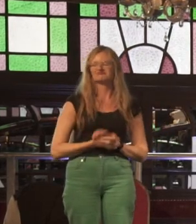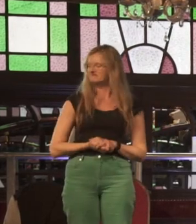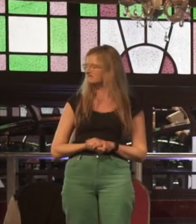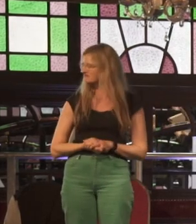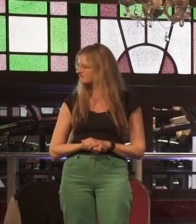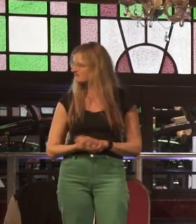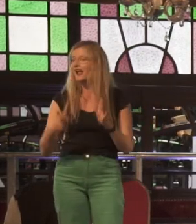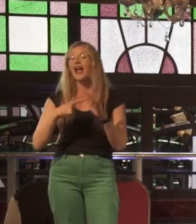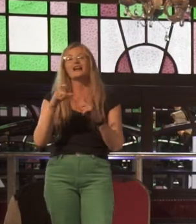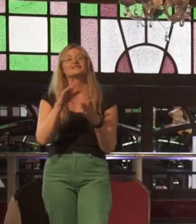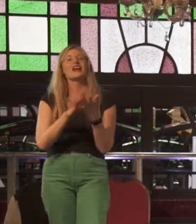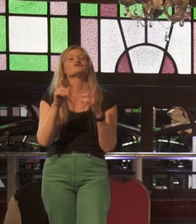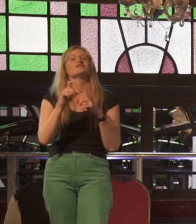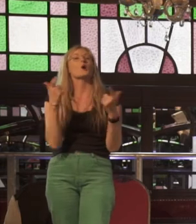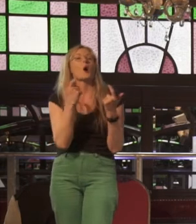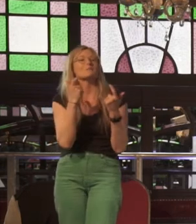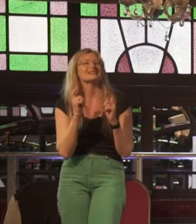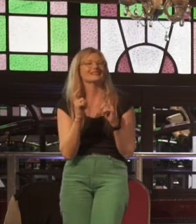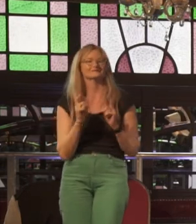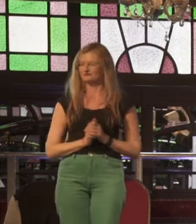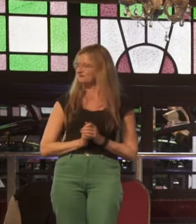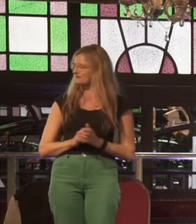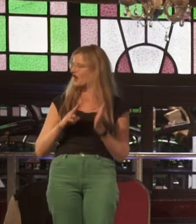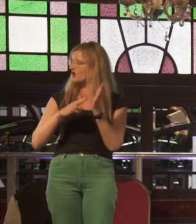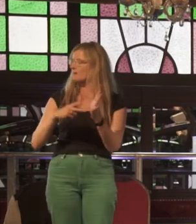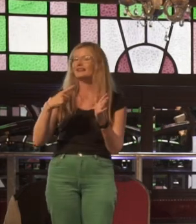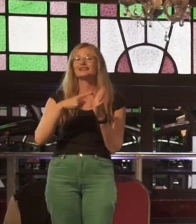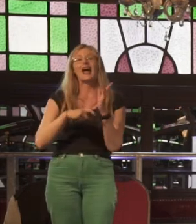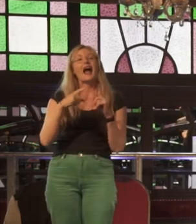The ADHD Comedy Award. The nominees are: Alice Brine, for Brinestorm.